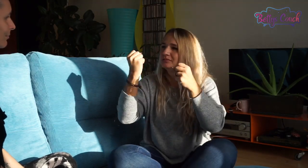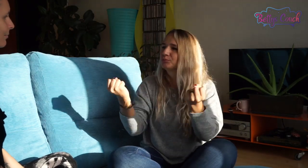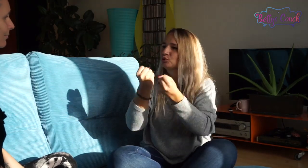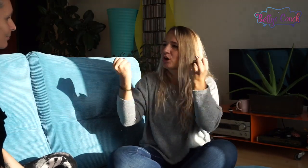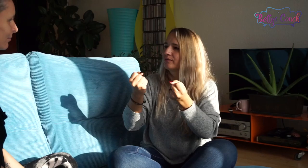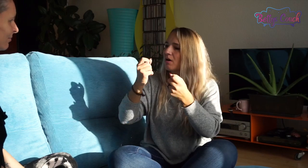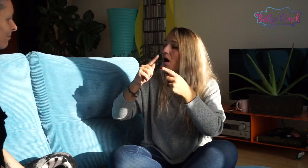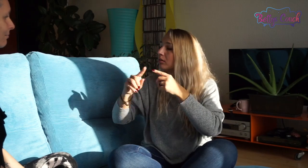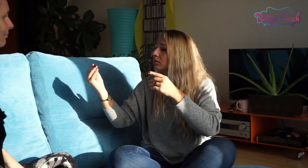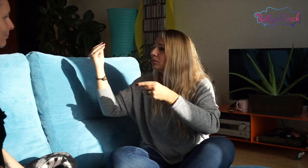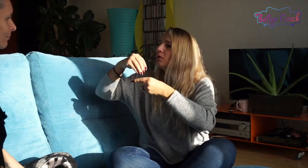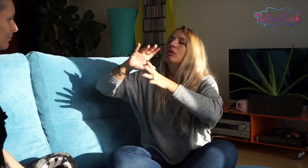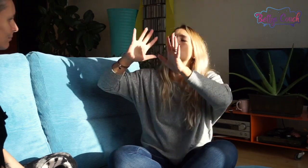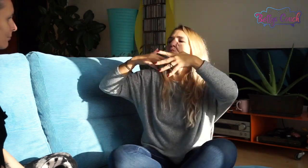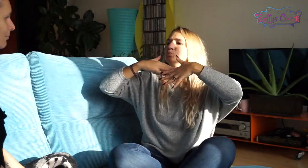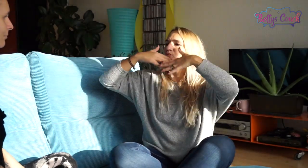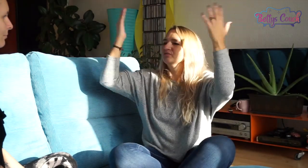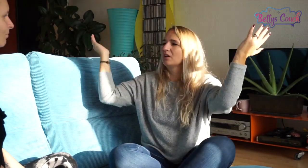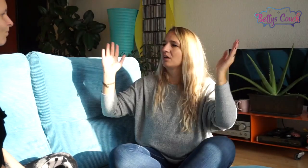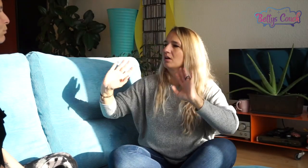that anything new is too much.